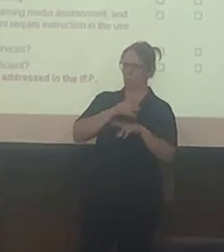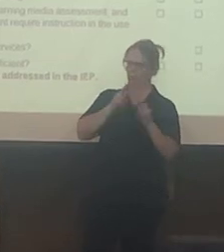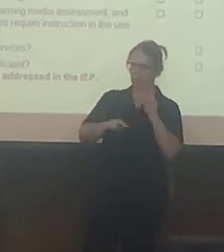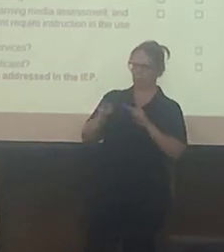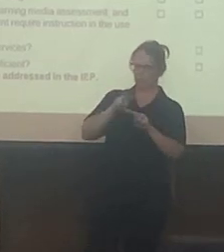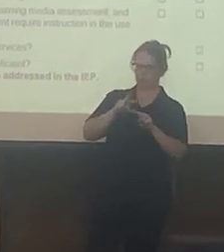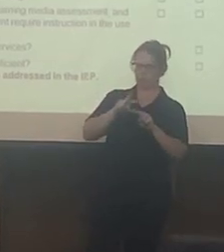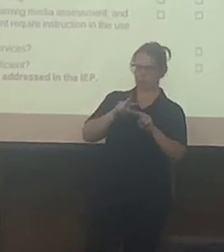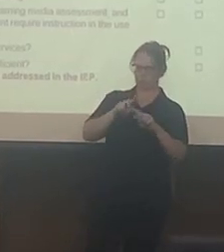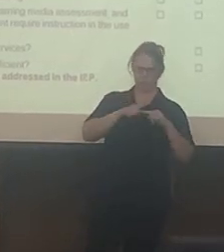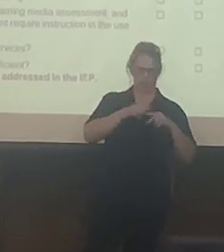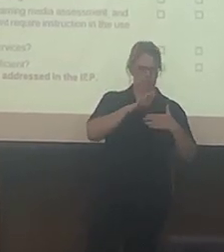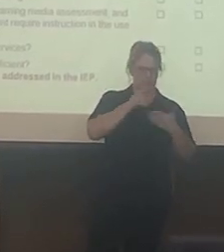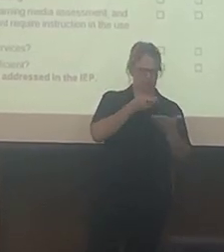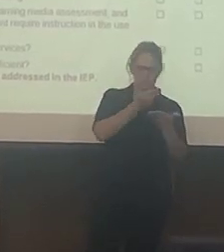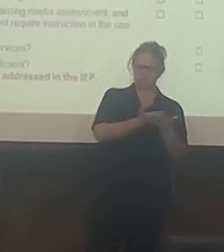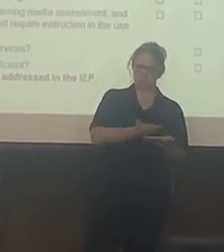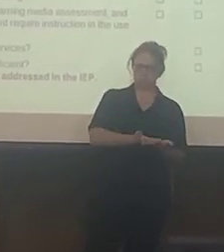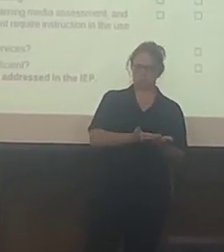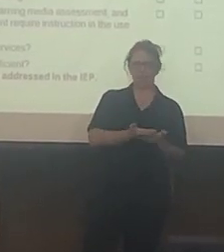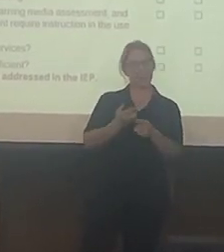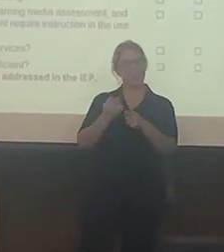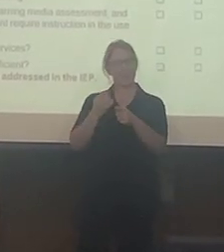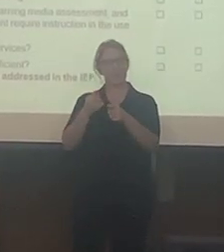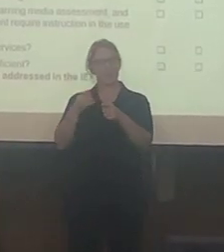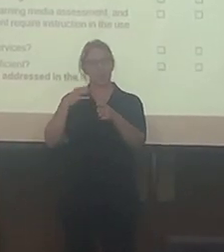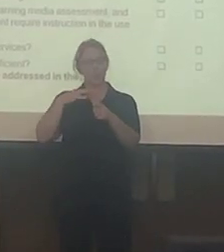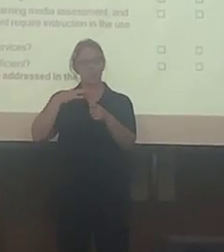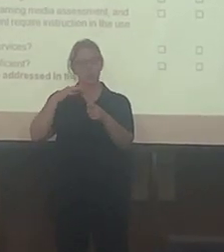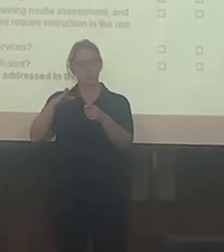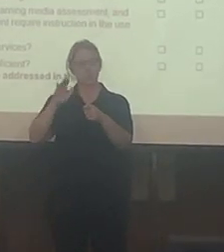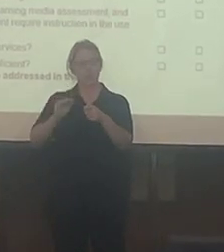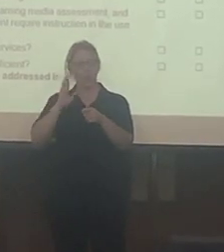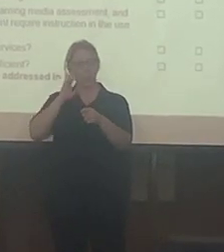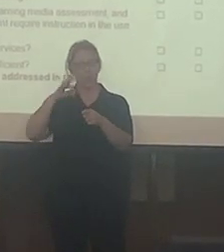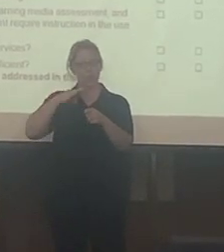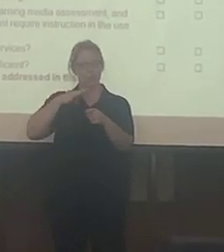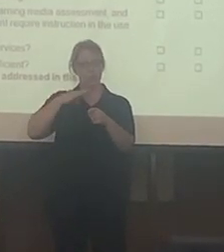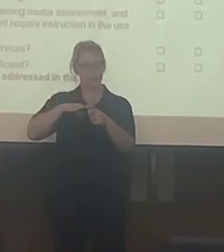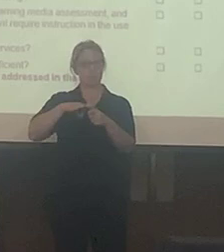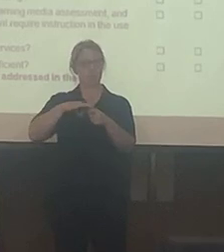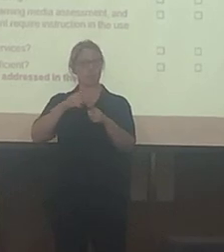in the classroom they don't really benefit from a personal fm system let's check yes but our the kid